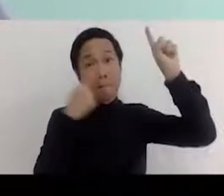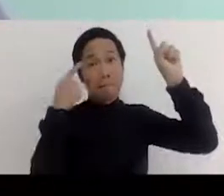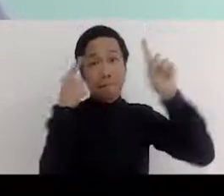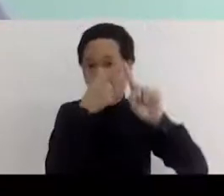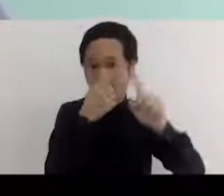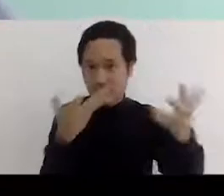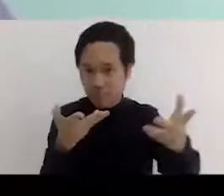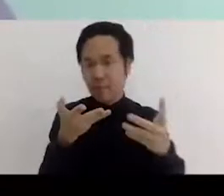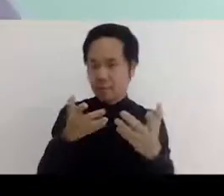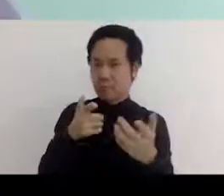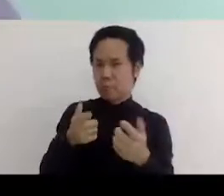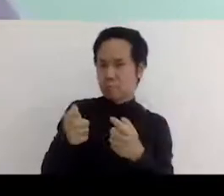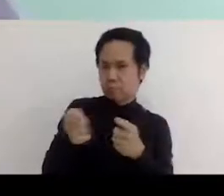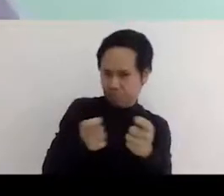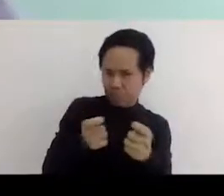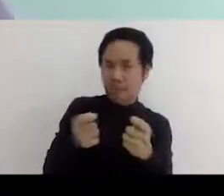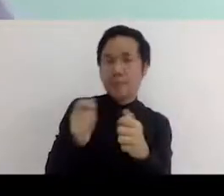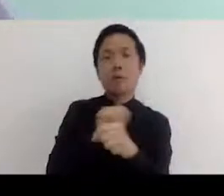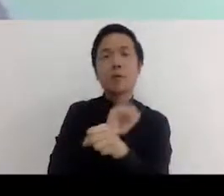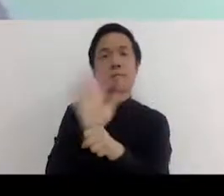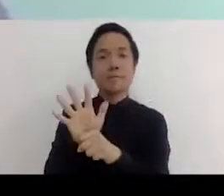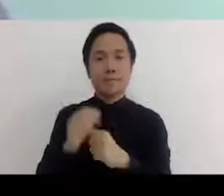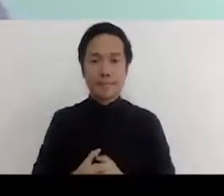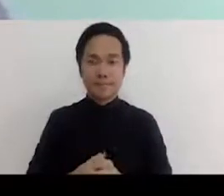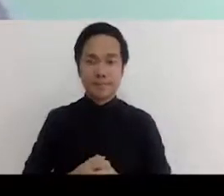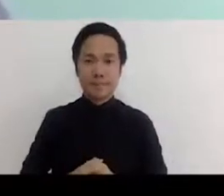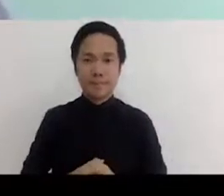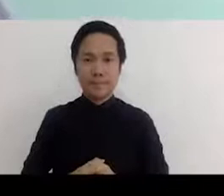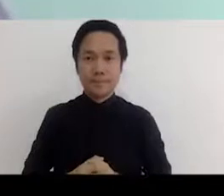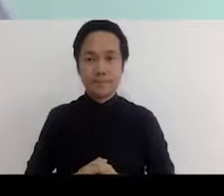A database plays a huge contributory role.